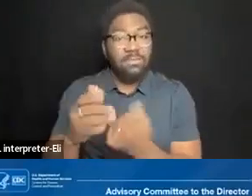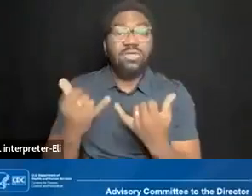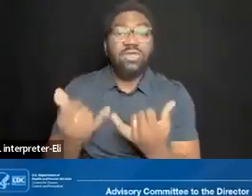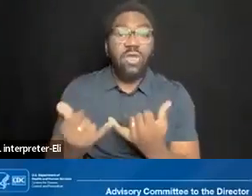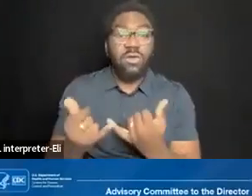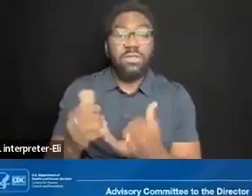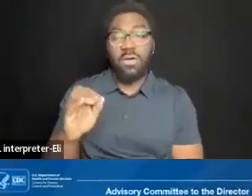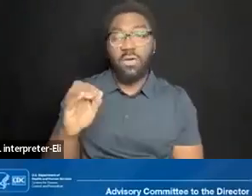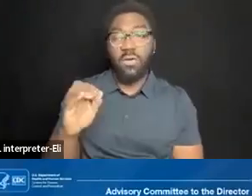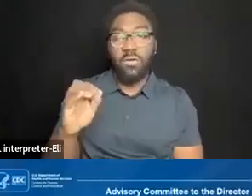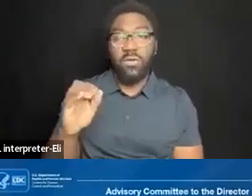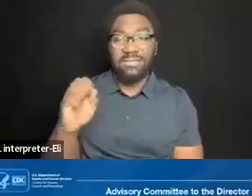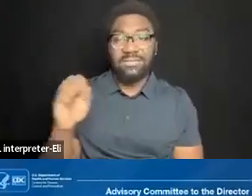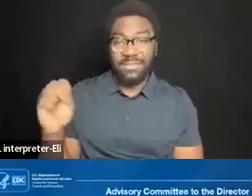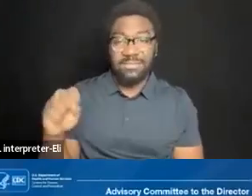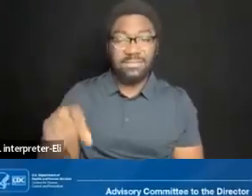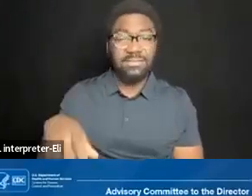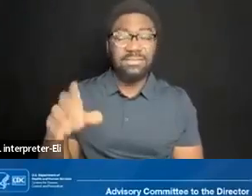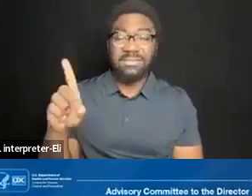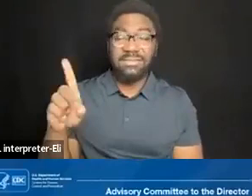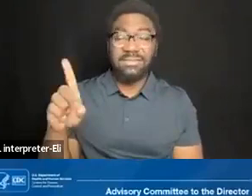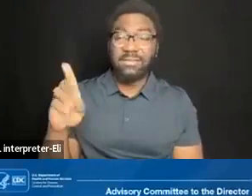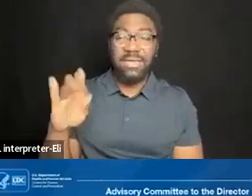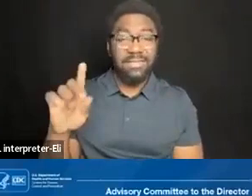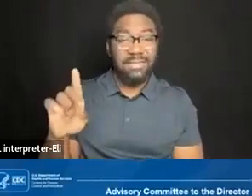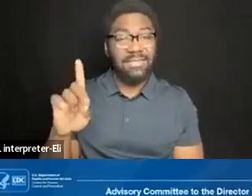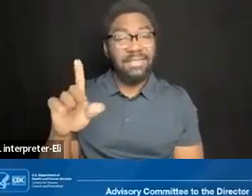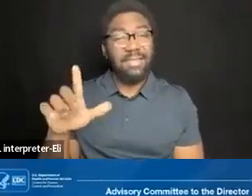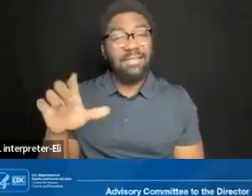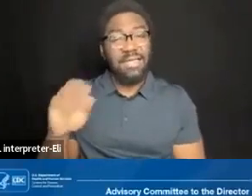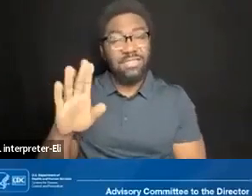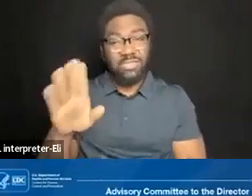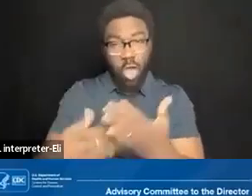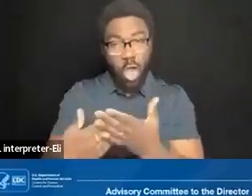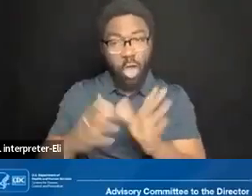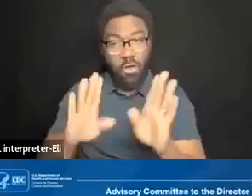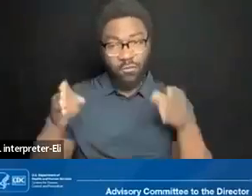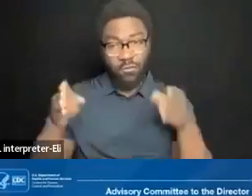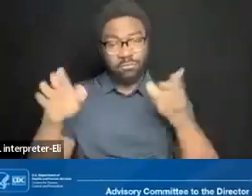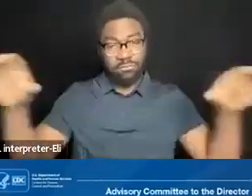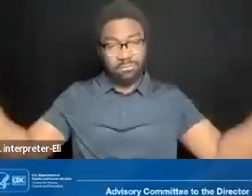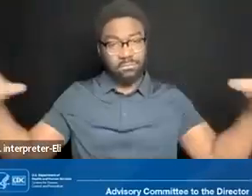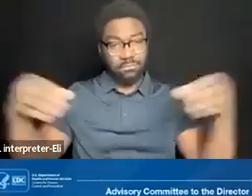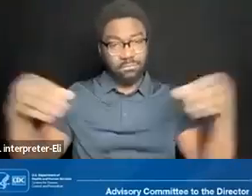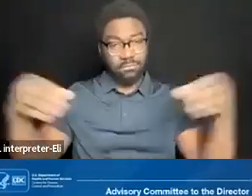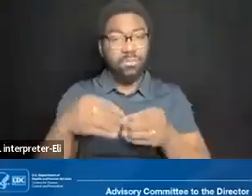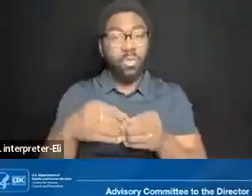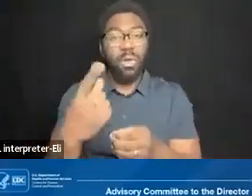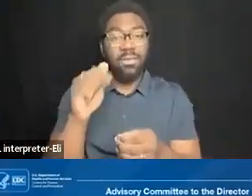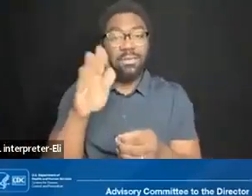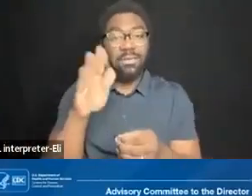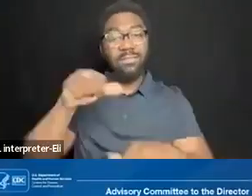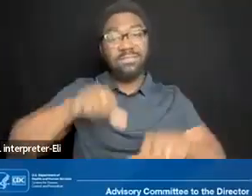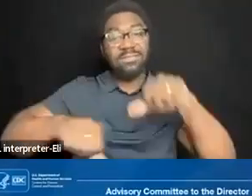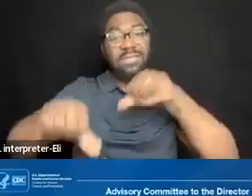and DLS, are all being centralized into this office of laboratory sciences. And after the new structures are in place,